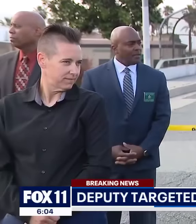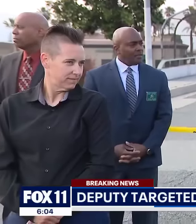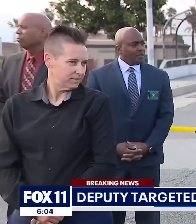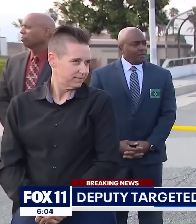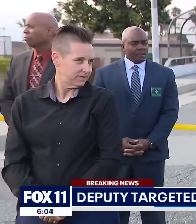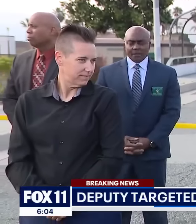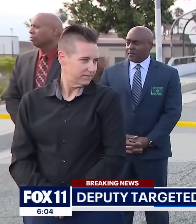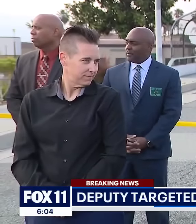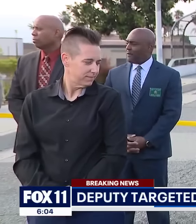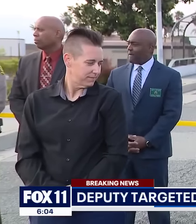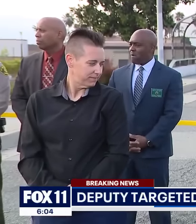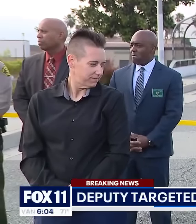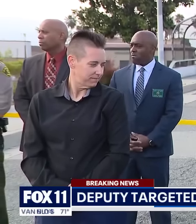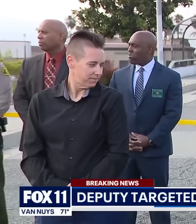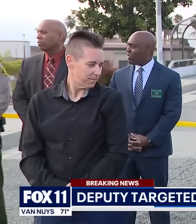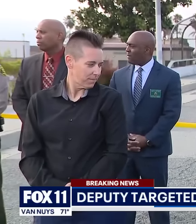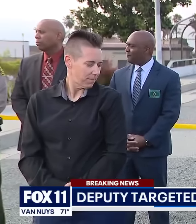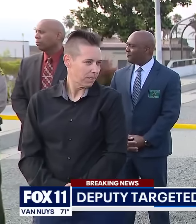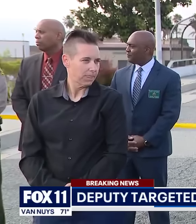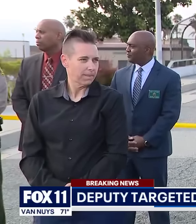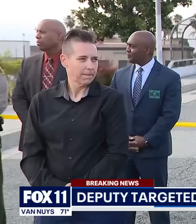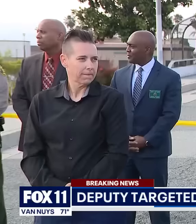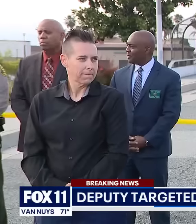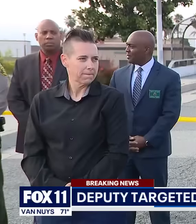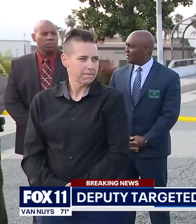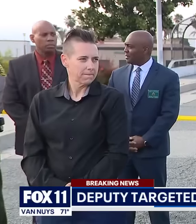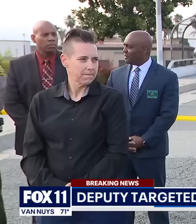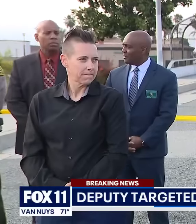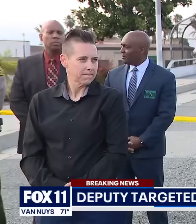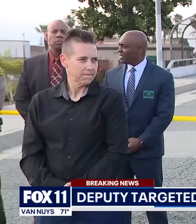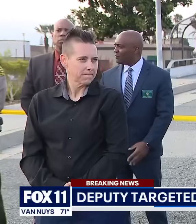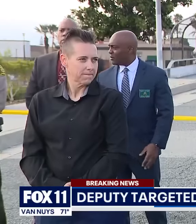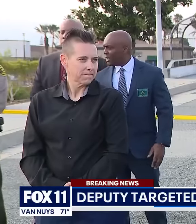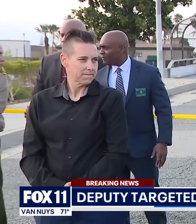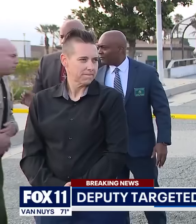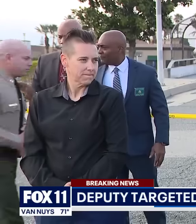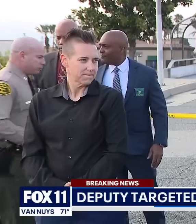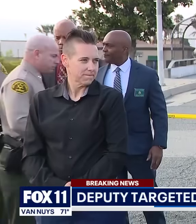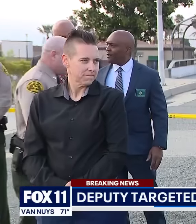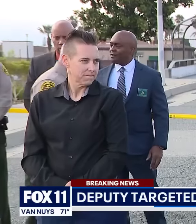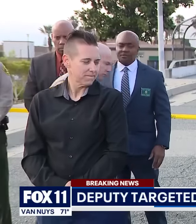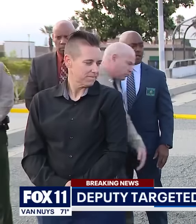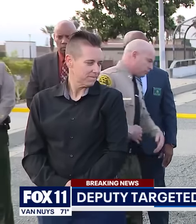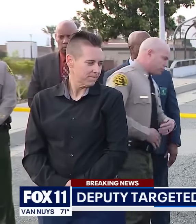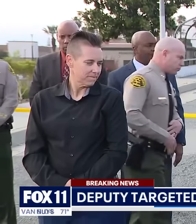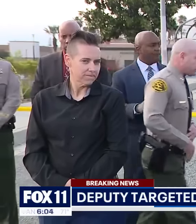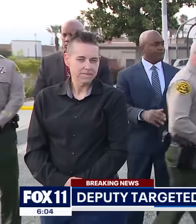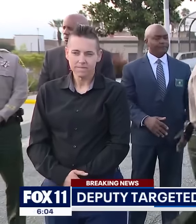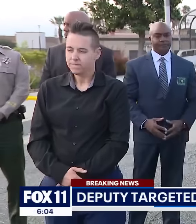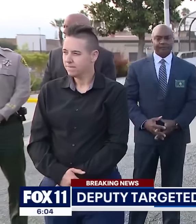targeted, whether they knew this motor officer, you know, still a lot of questions that we're hoping to have answered as